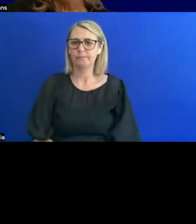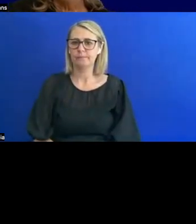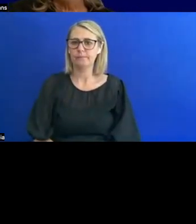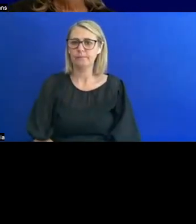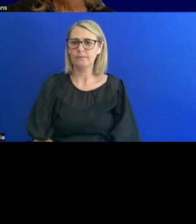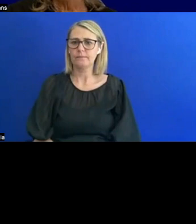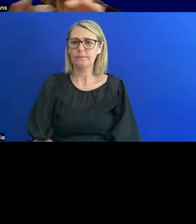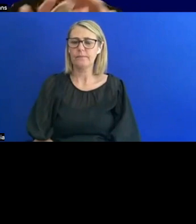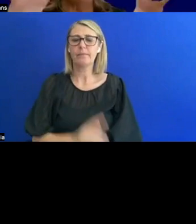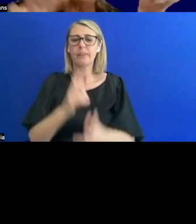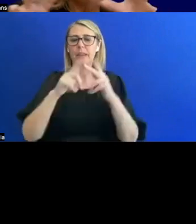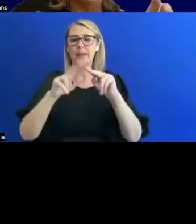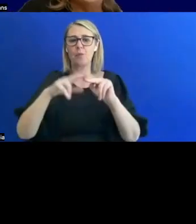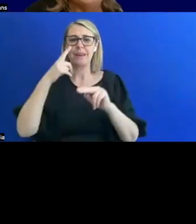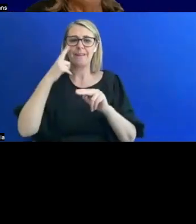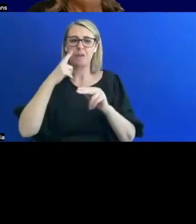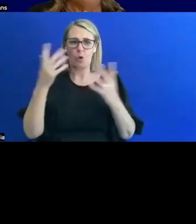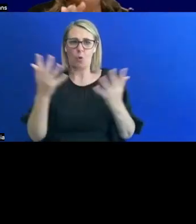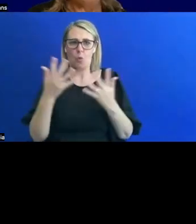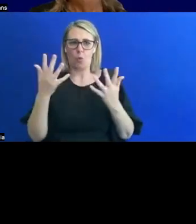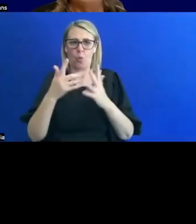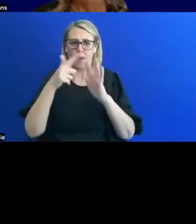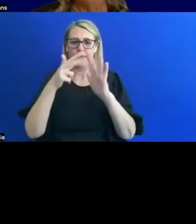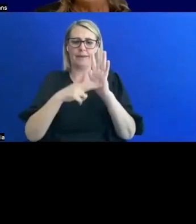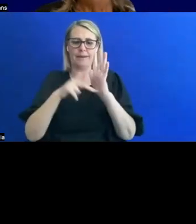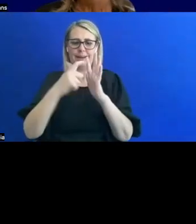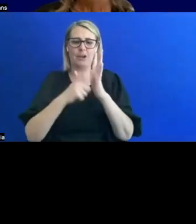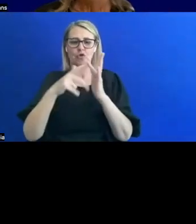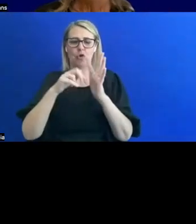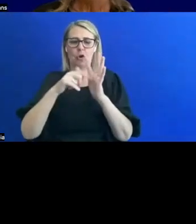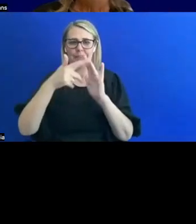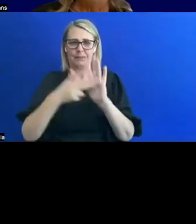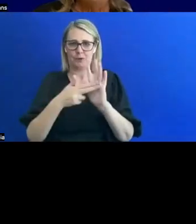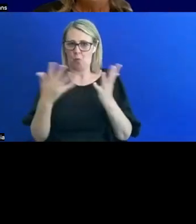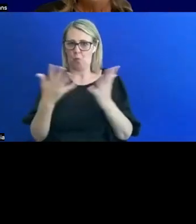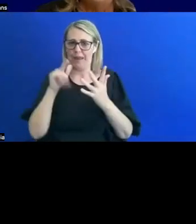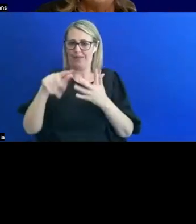If we look at where interoception sits within our sensory system,